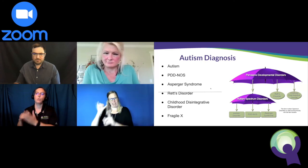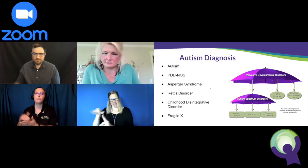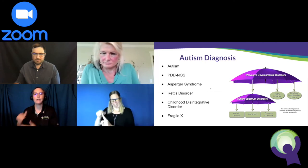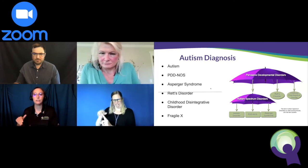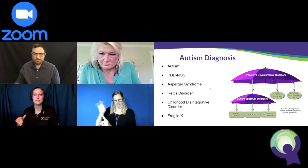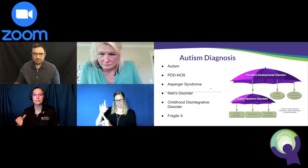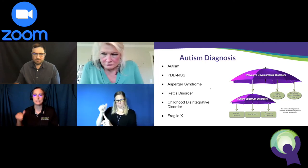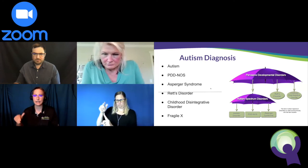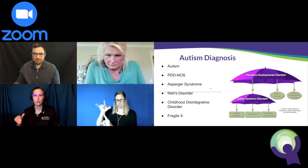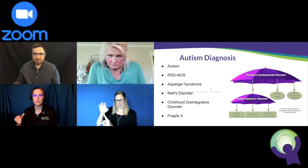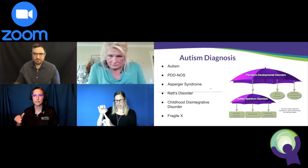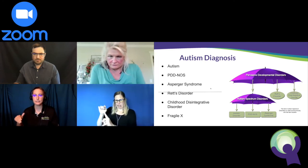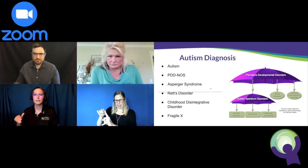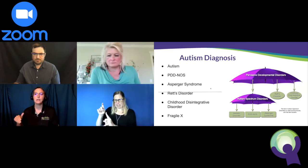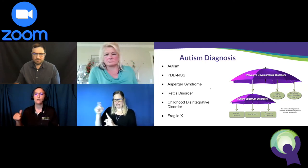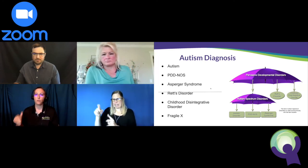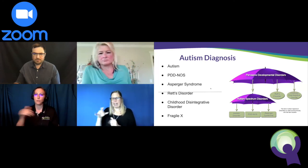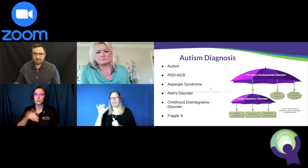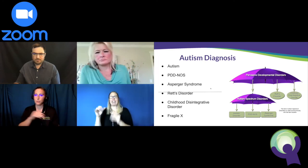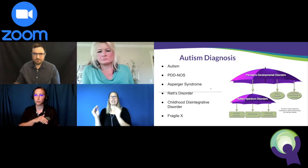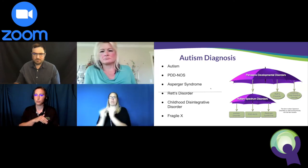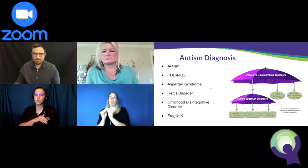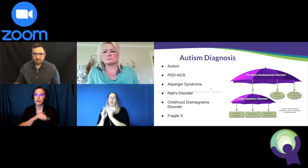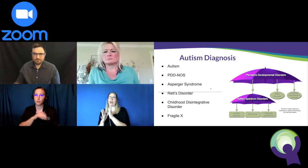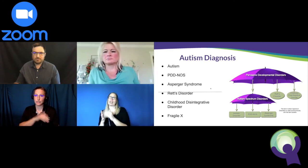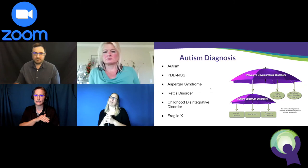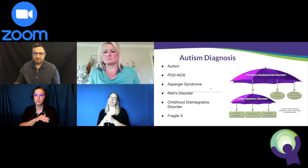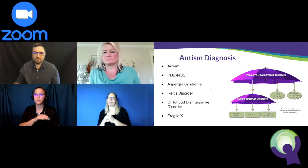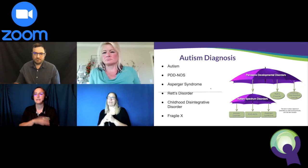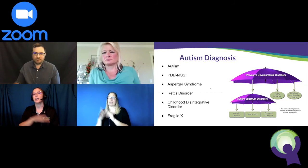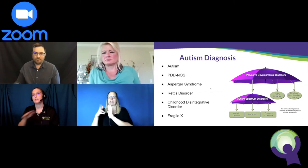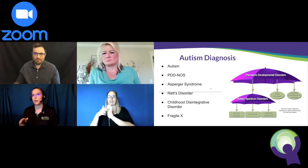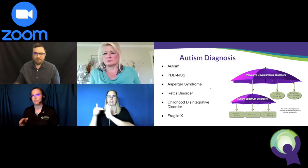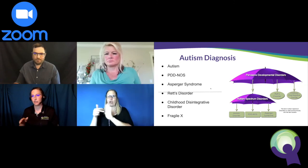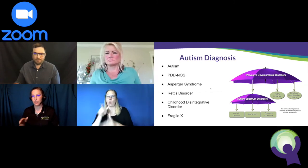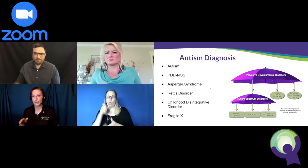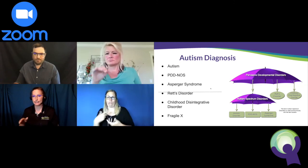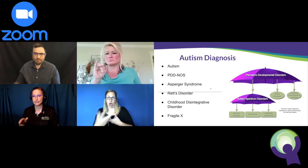more prevalent diagnosis for people who have autism, they also have Fragile X